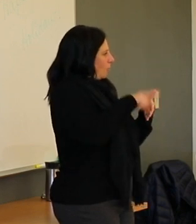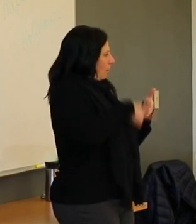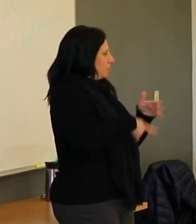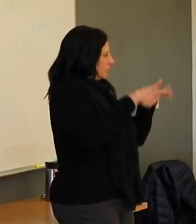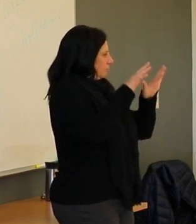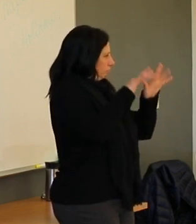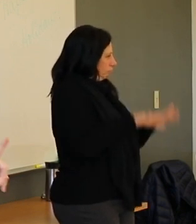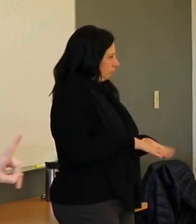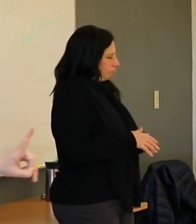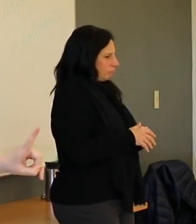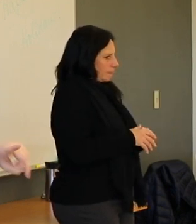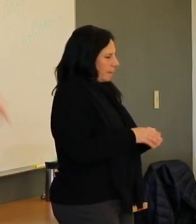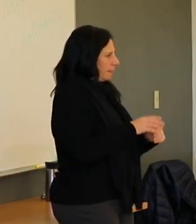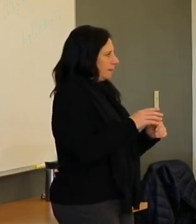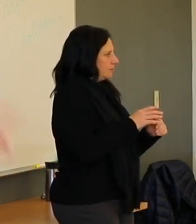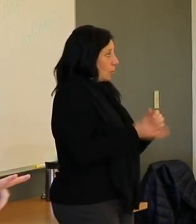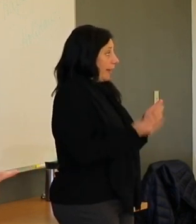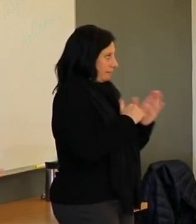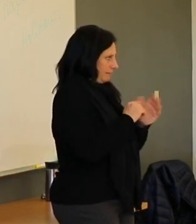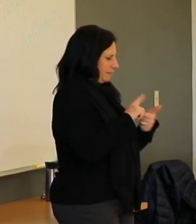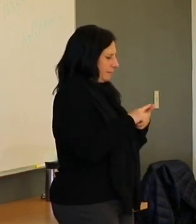So we're doing mission then we're answering outcomes.